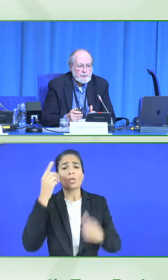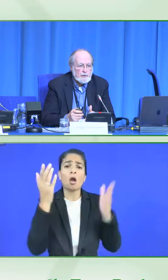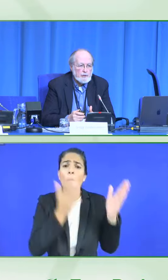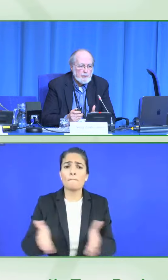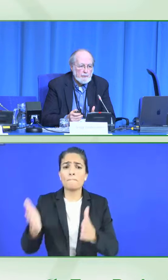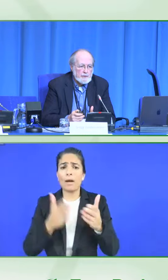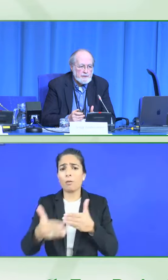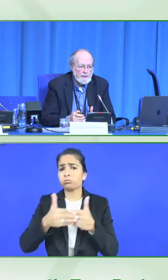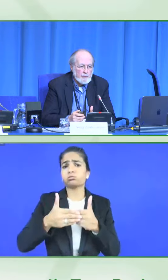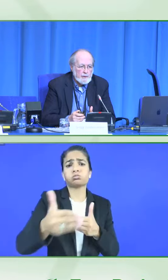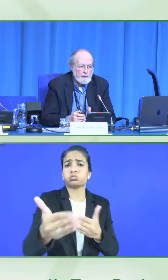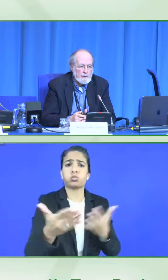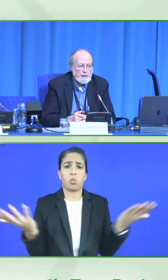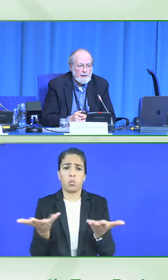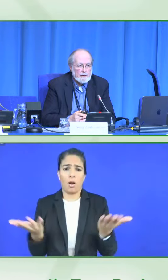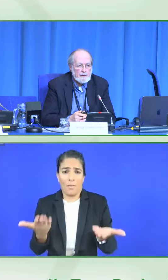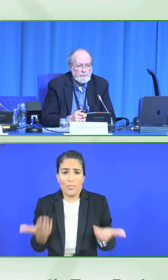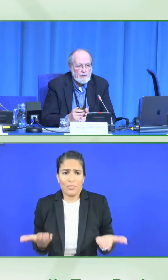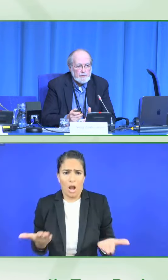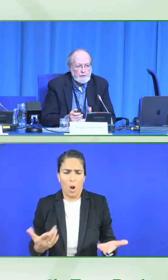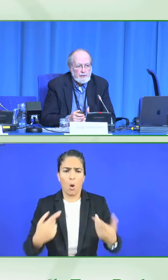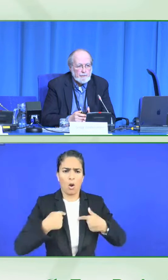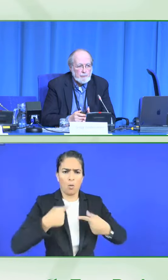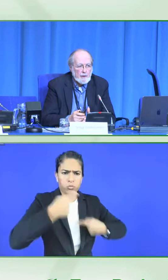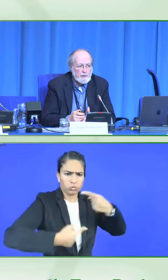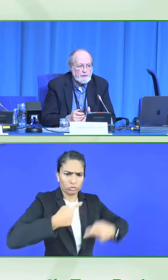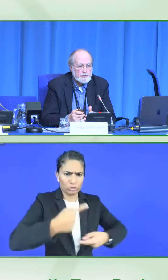a little toolbar.